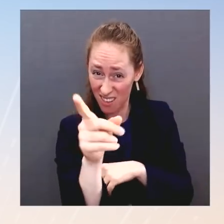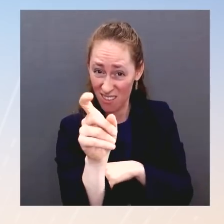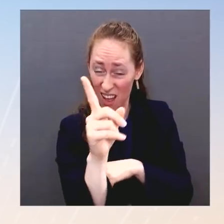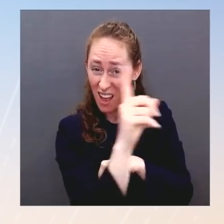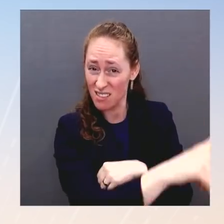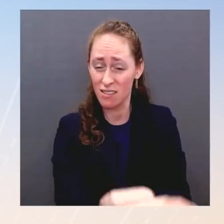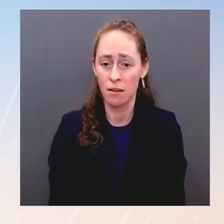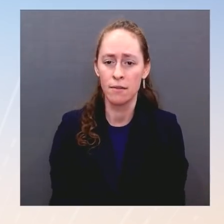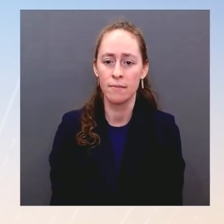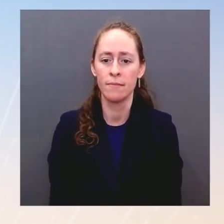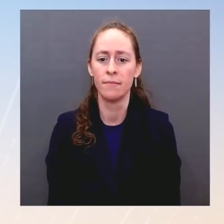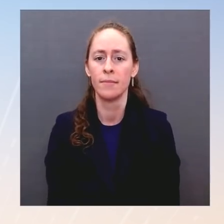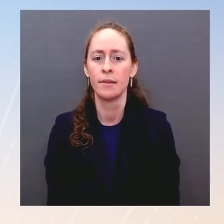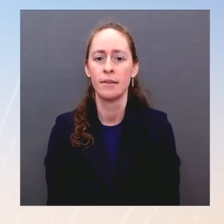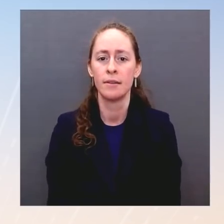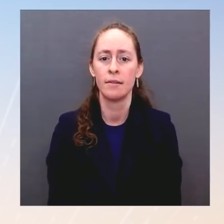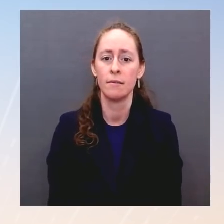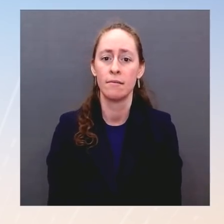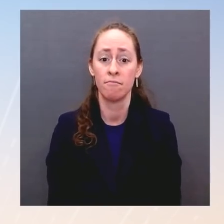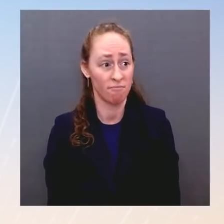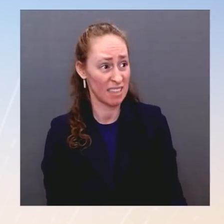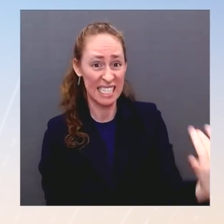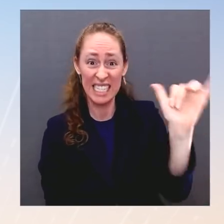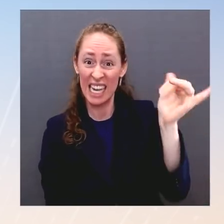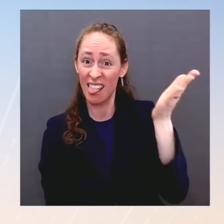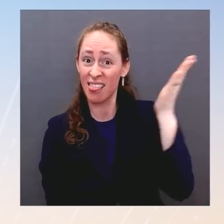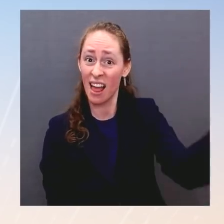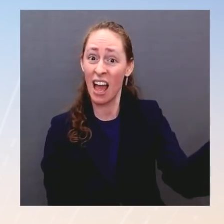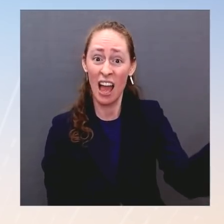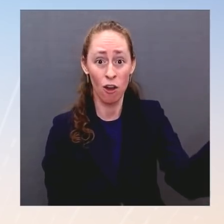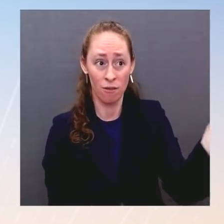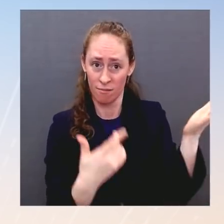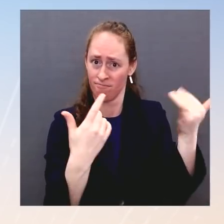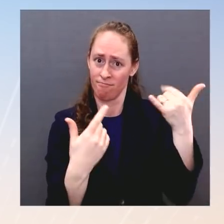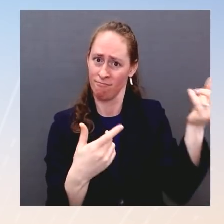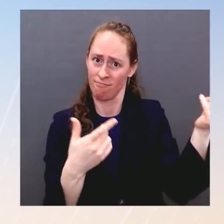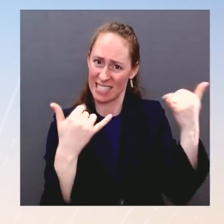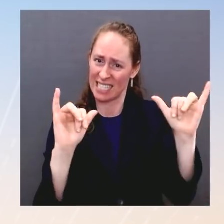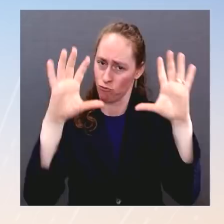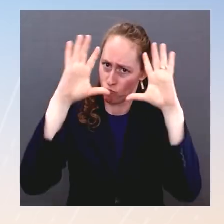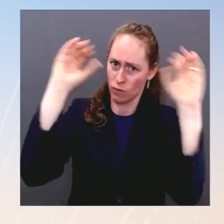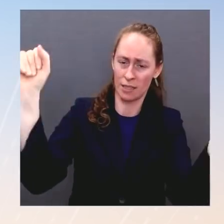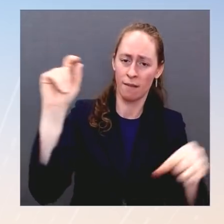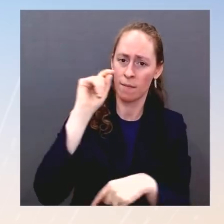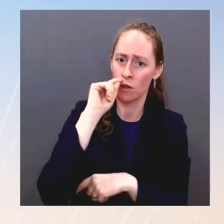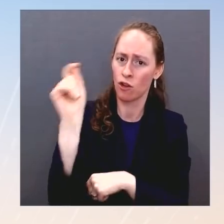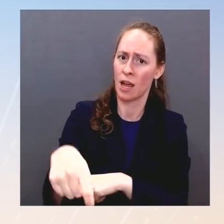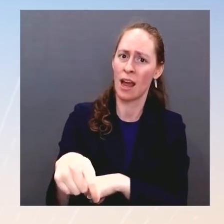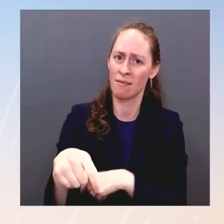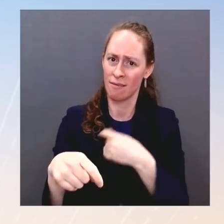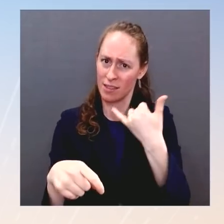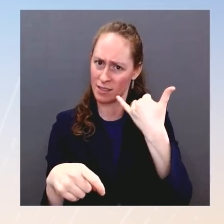He continues to do that courageously in the face of attacks from Russian military. This was a call for the President